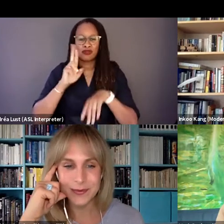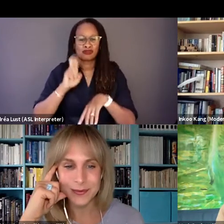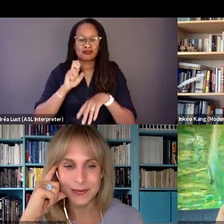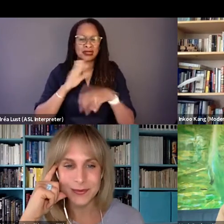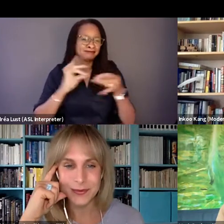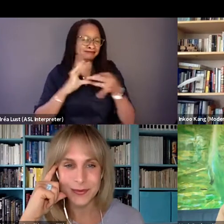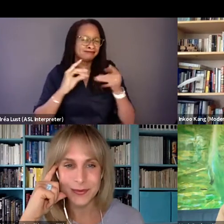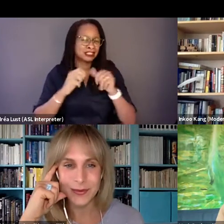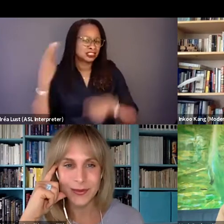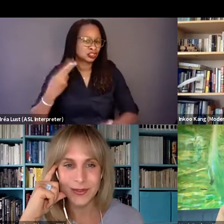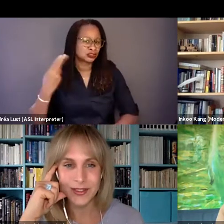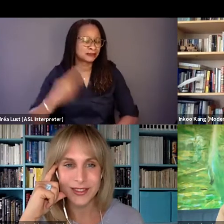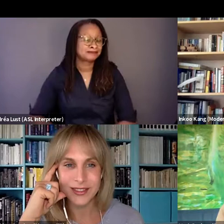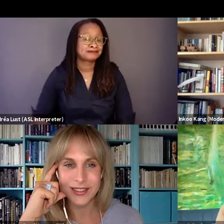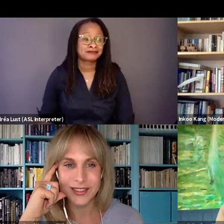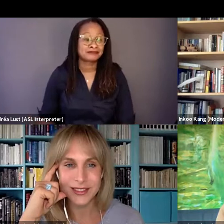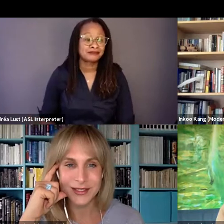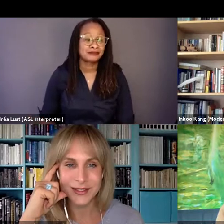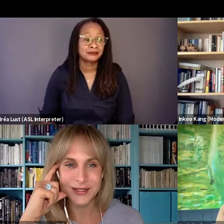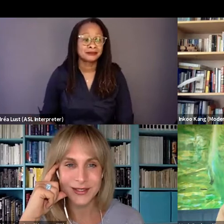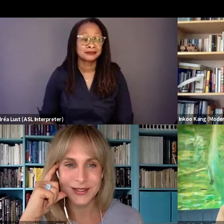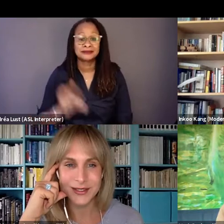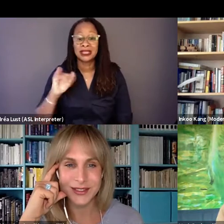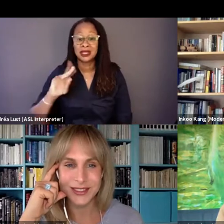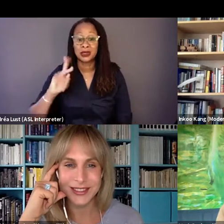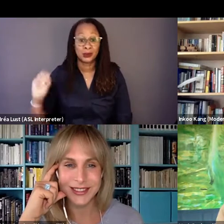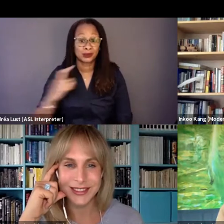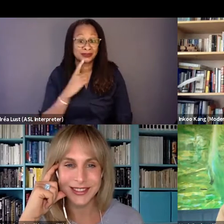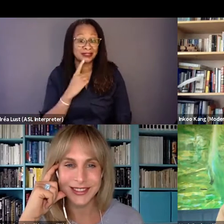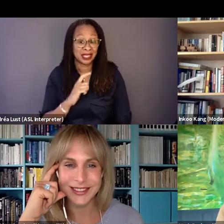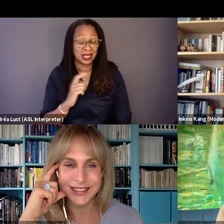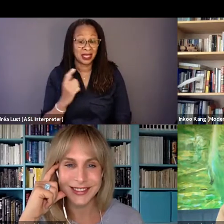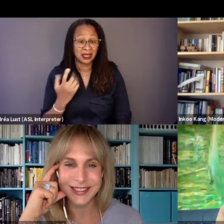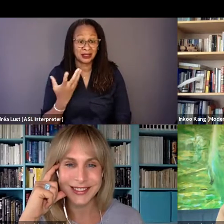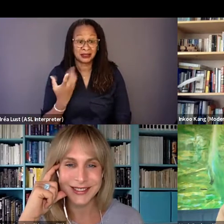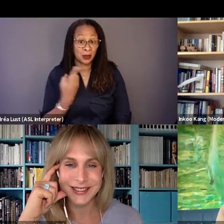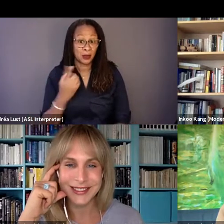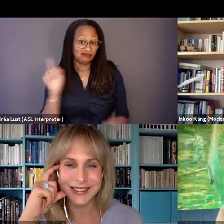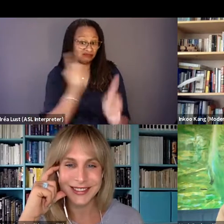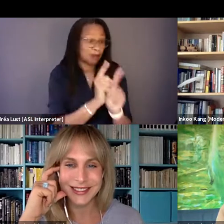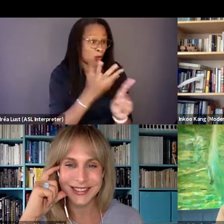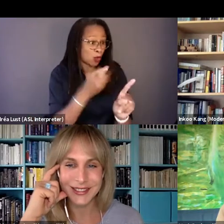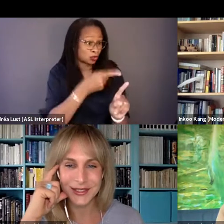Did someone come up to you and say like, we would really like you to co-direct? Or was it sort of more like,